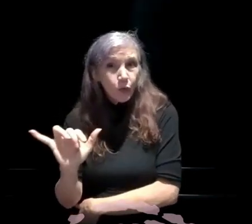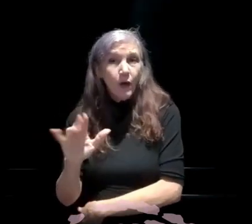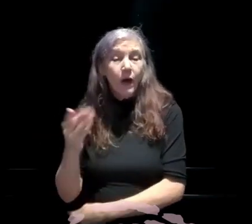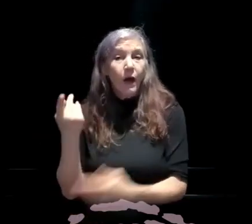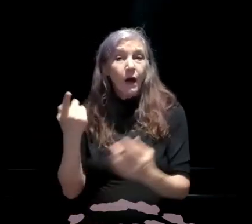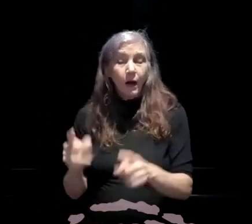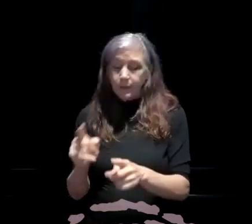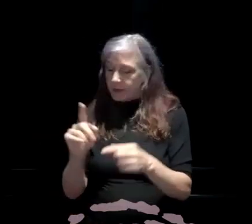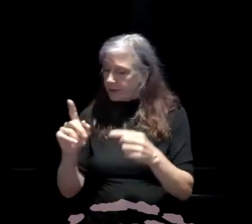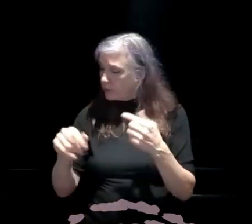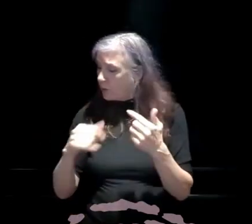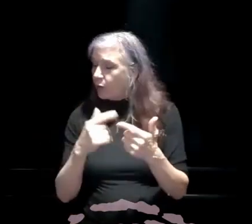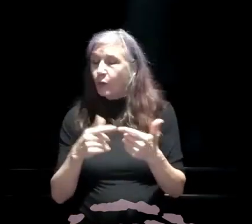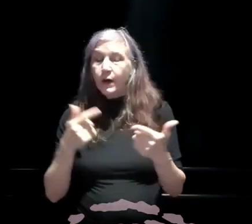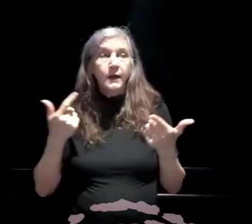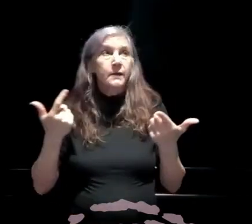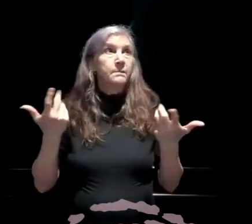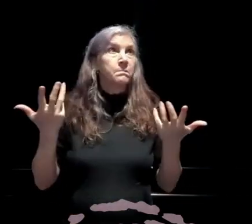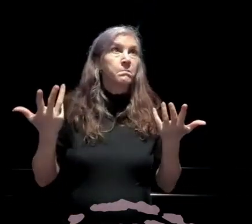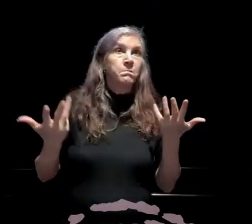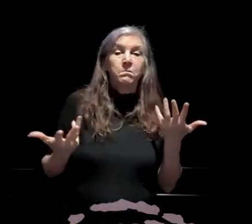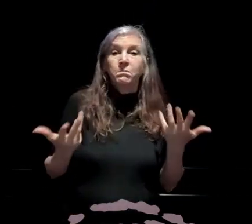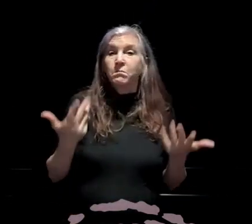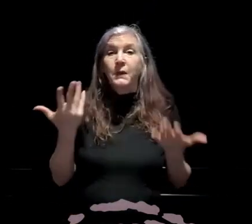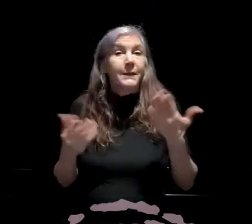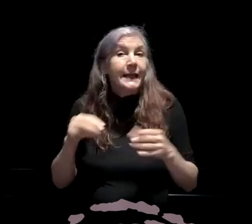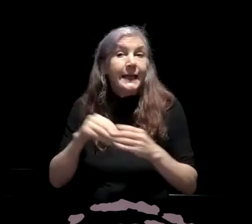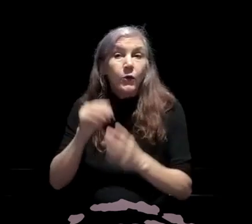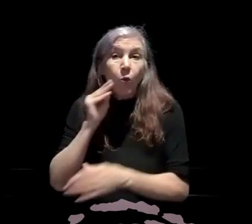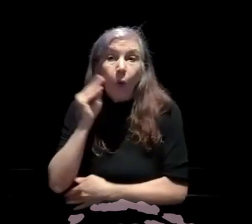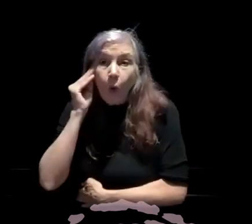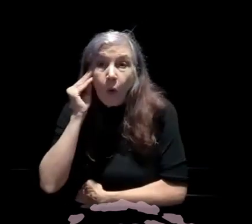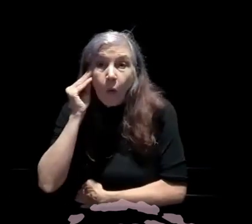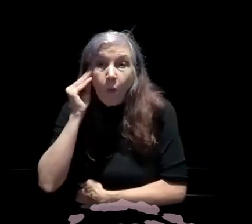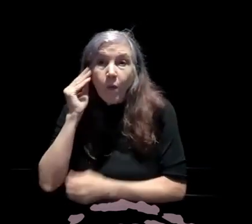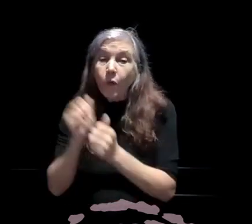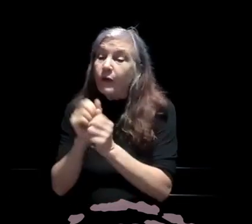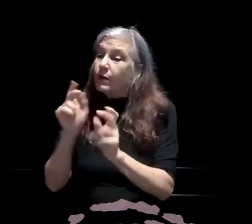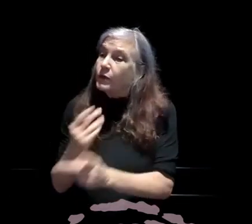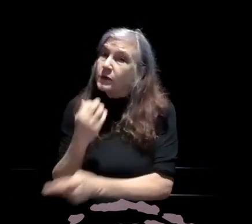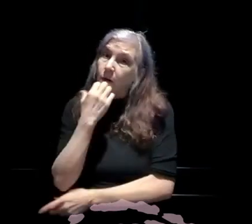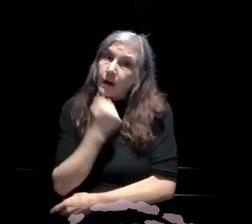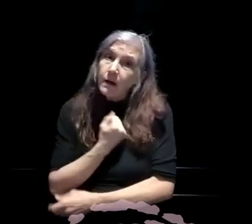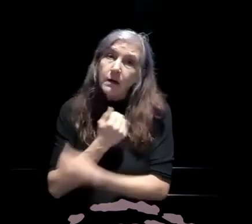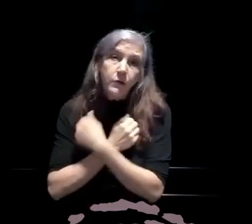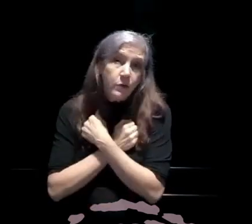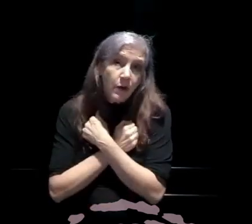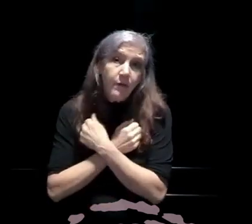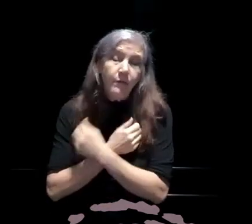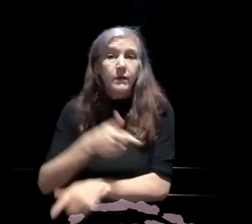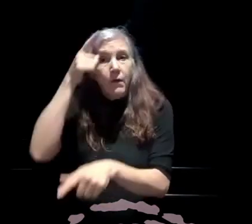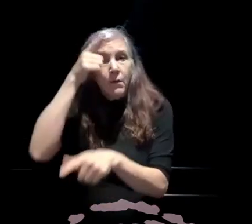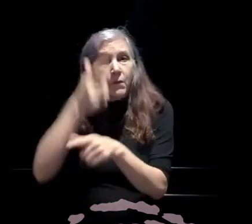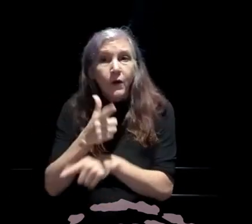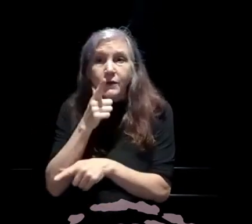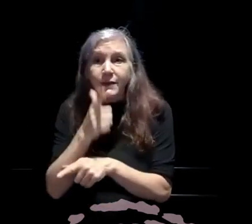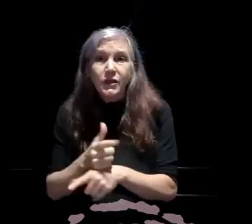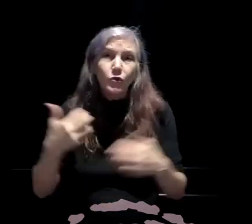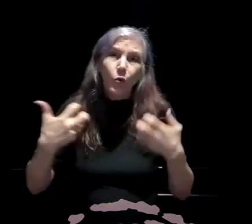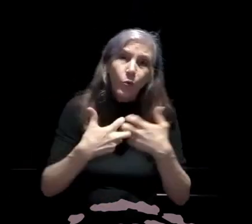Advocacy happens in those moments where you step in your home. With somebody that you love dearly, with a sibling with a roommate.